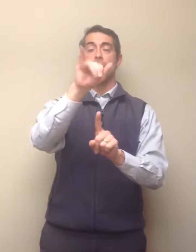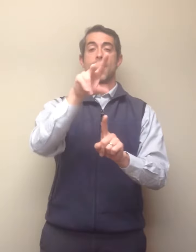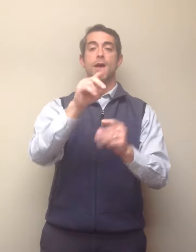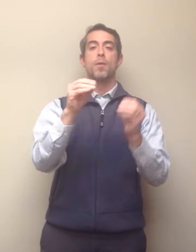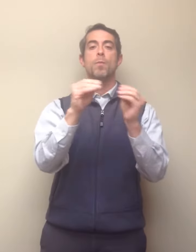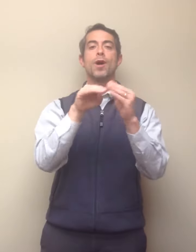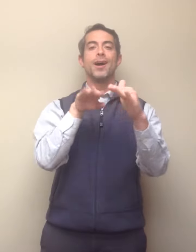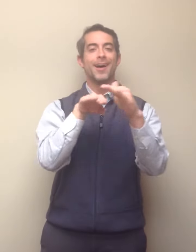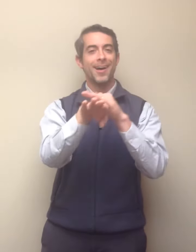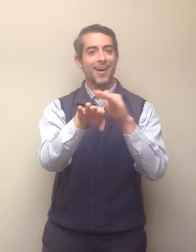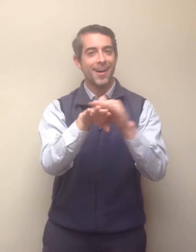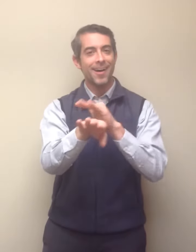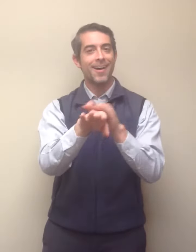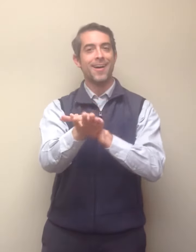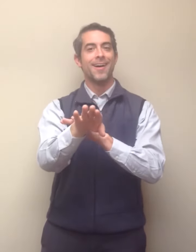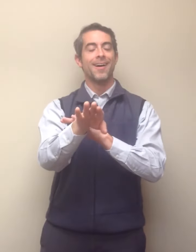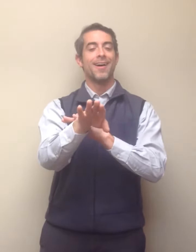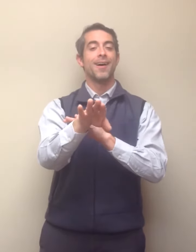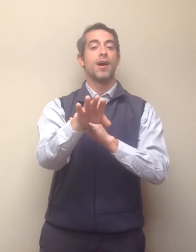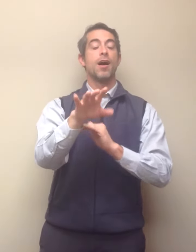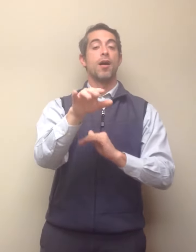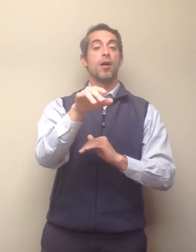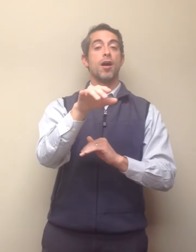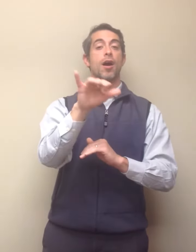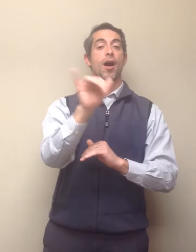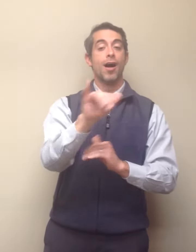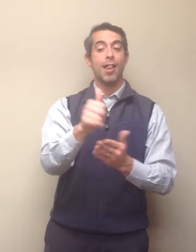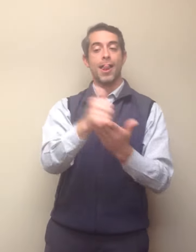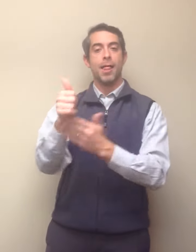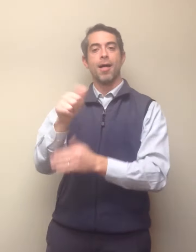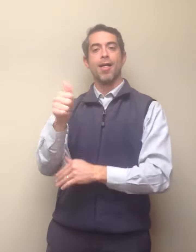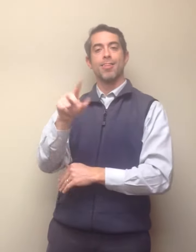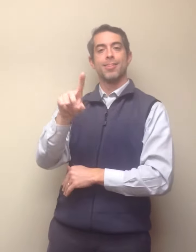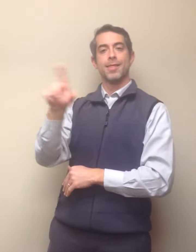and people with disabilities by answering a brief survey